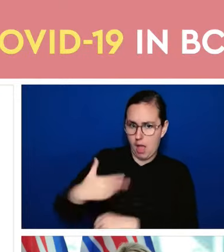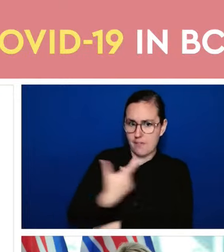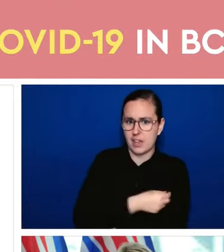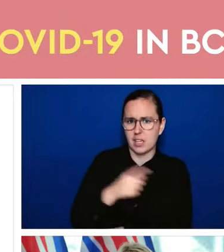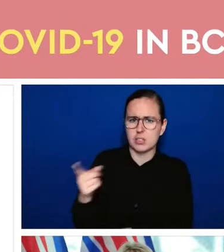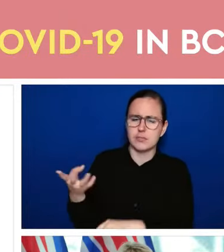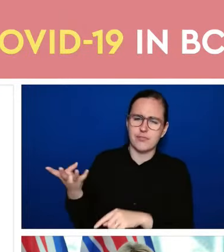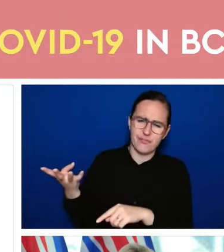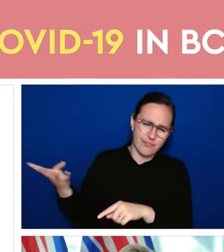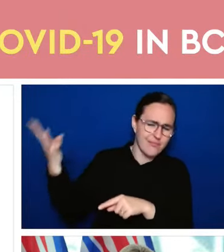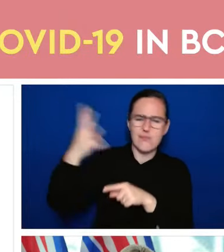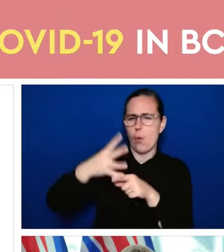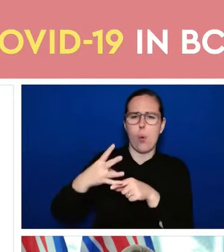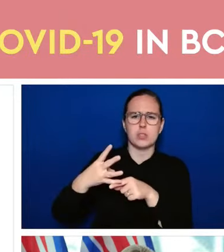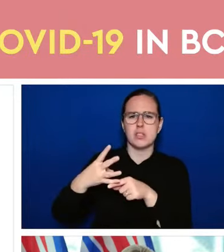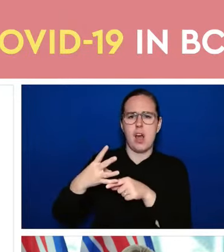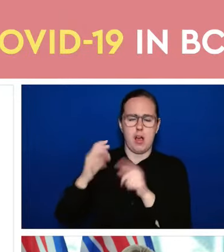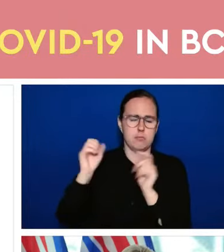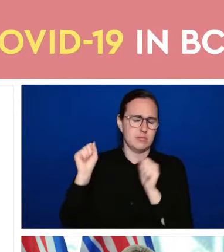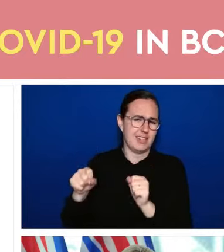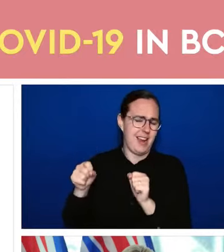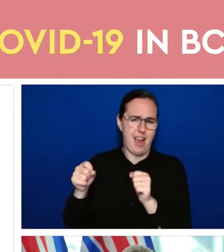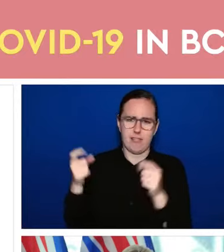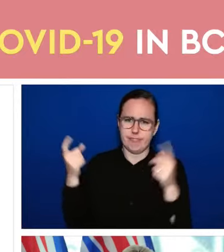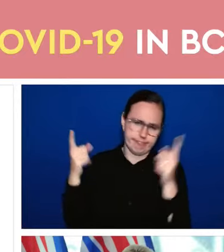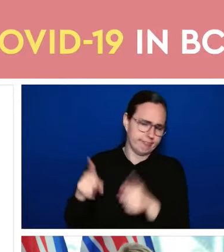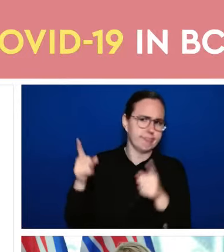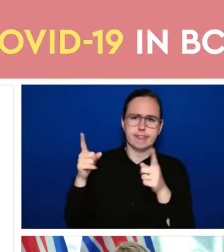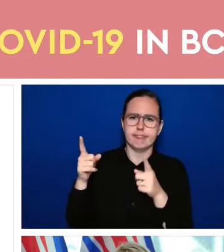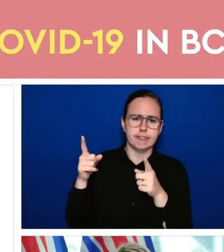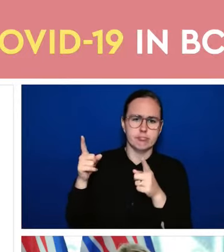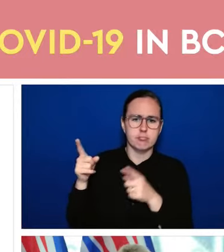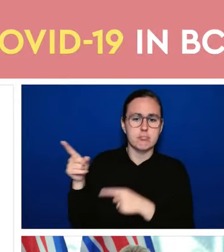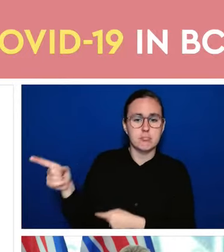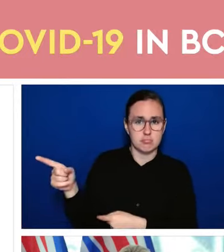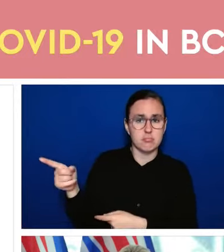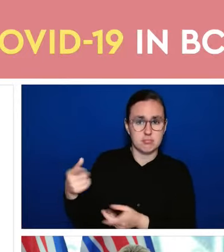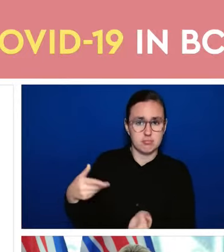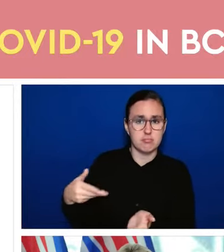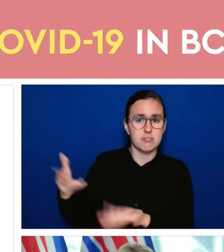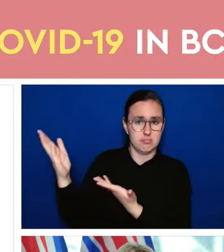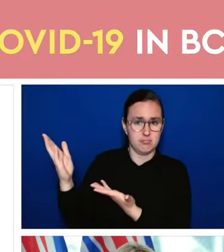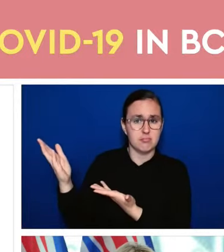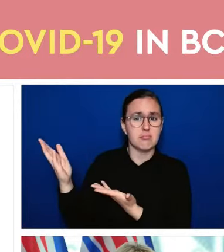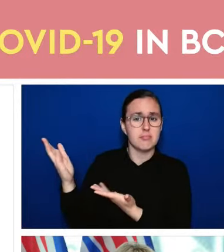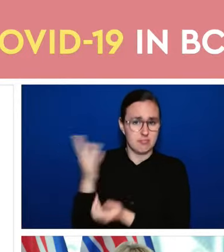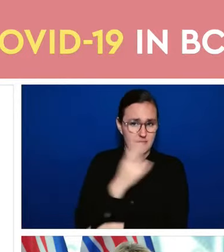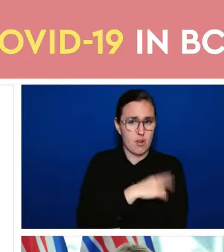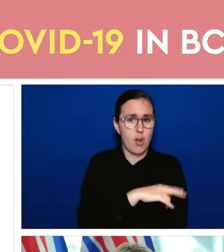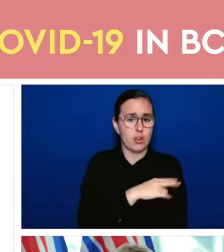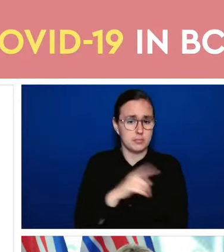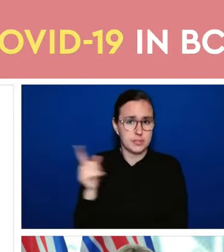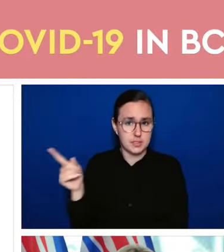the risk is twice as high requiring hospitalisation. Requiring three local care or